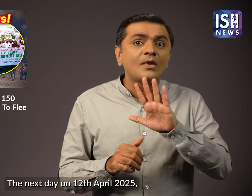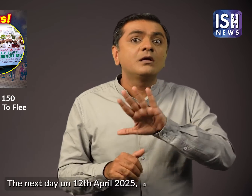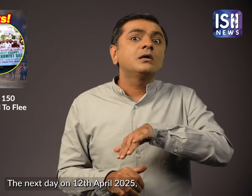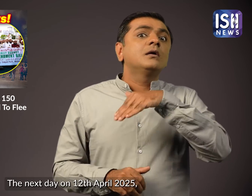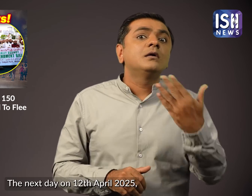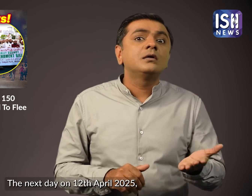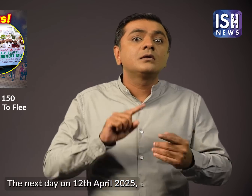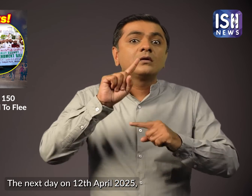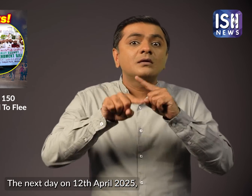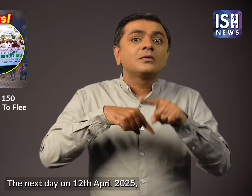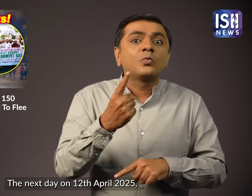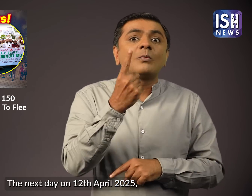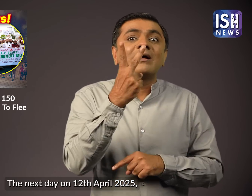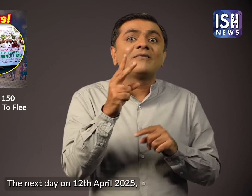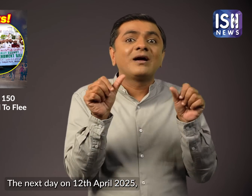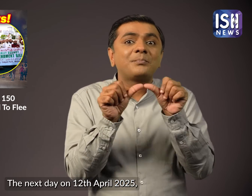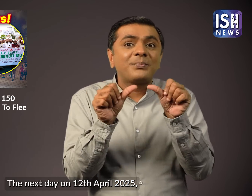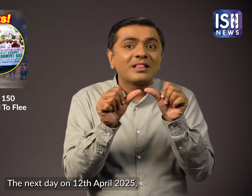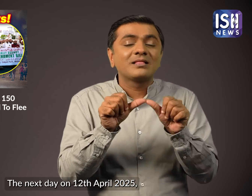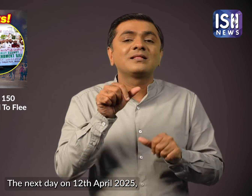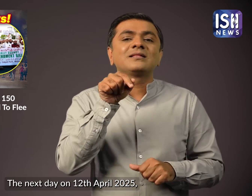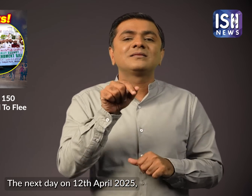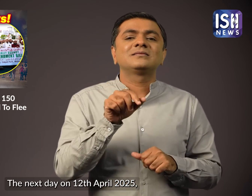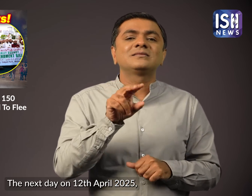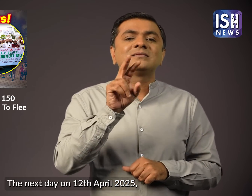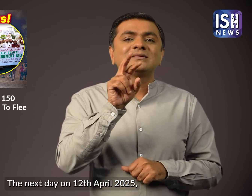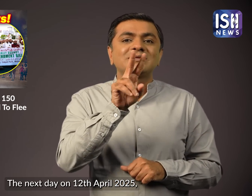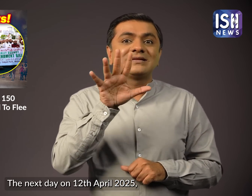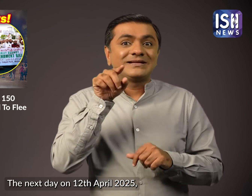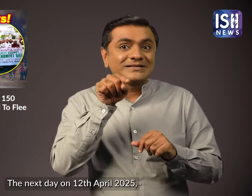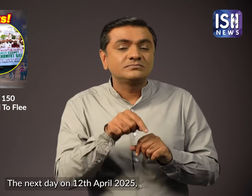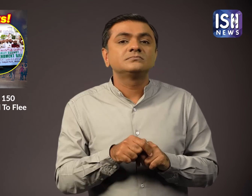The next day on 12th April 2025,